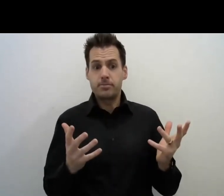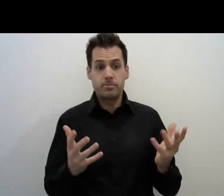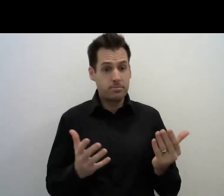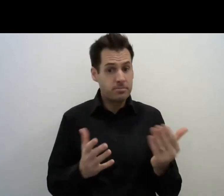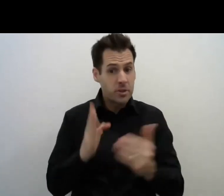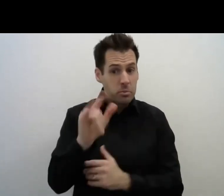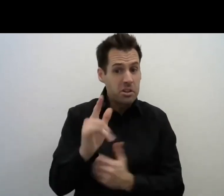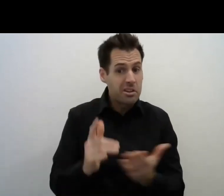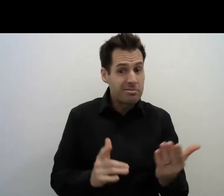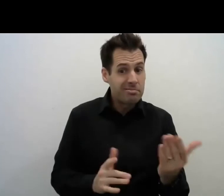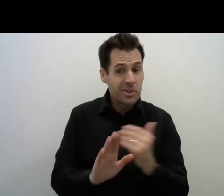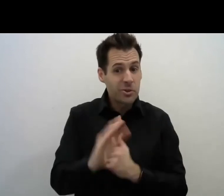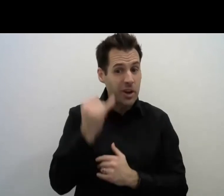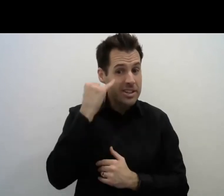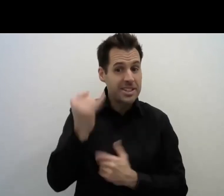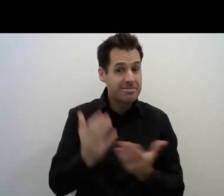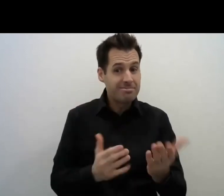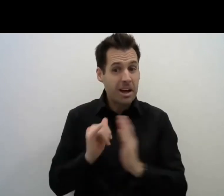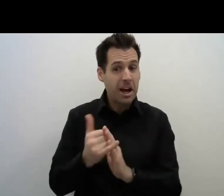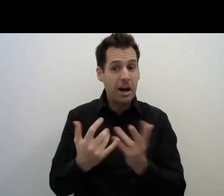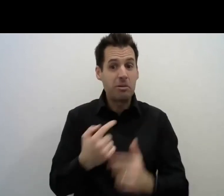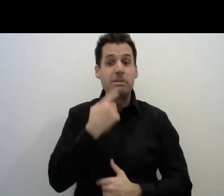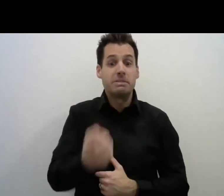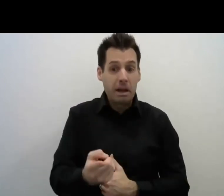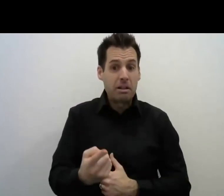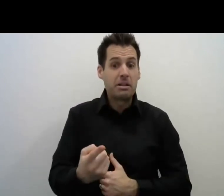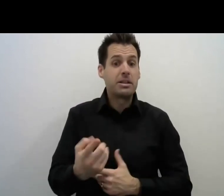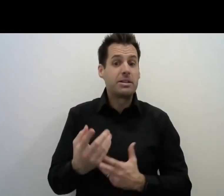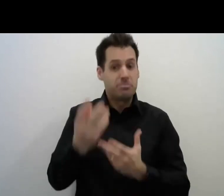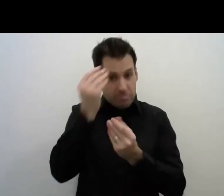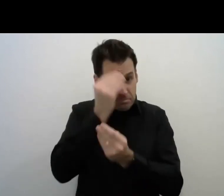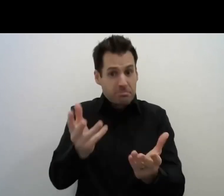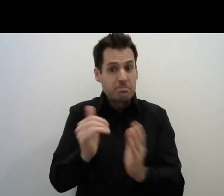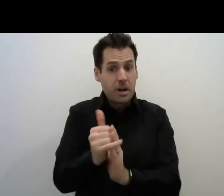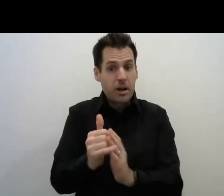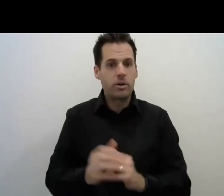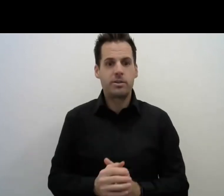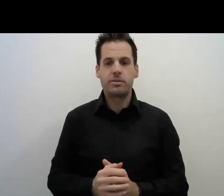any thoughts i mean if you don't that's fine but if you do we'd love to hear it oh thanks yvonne